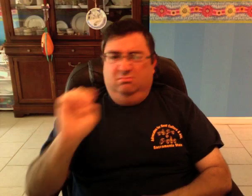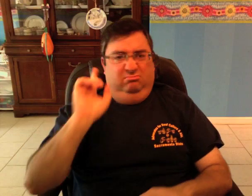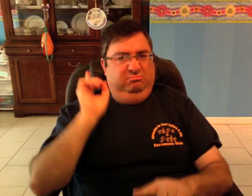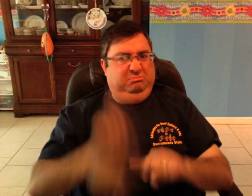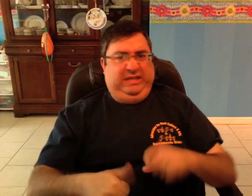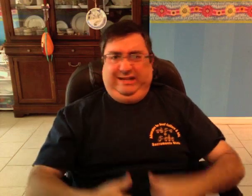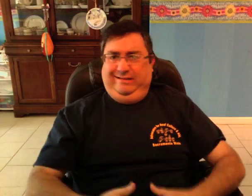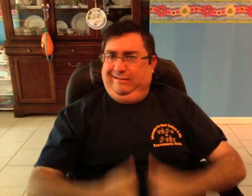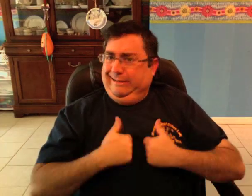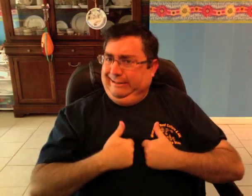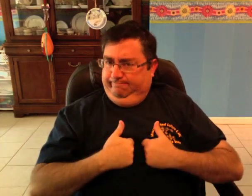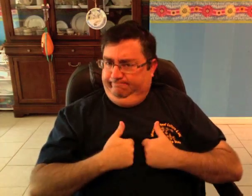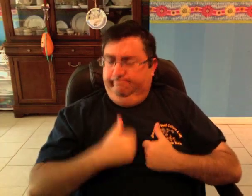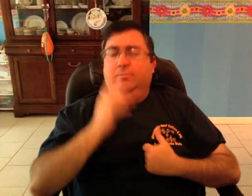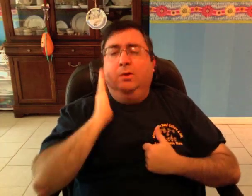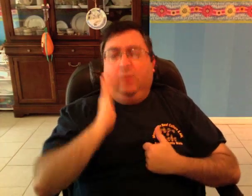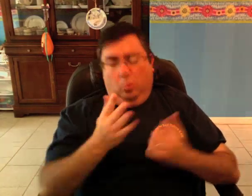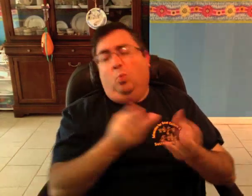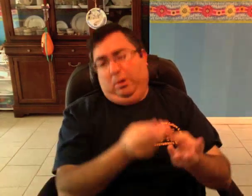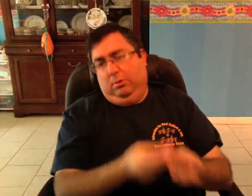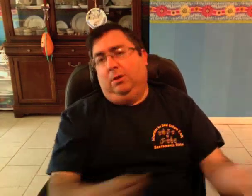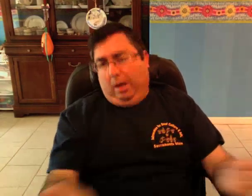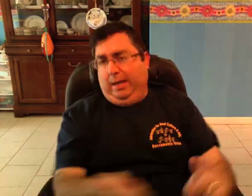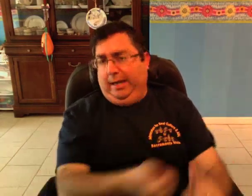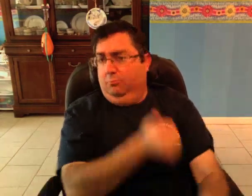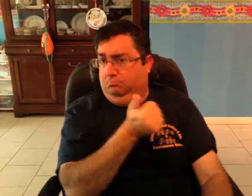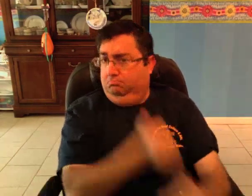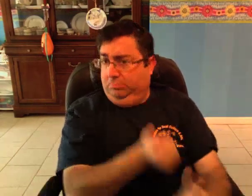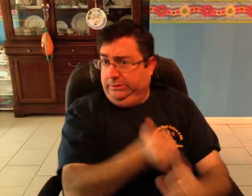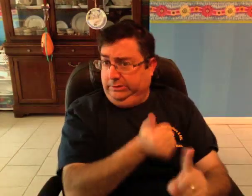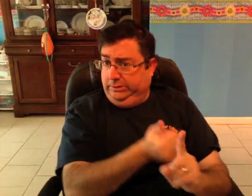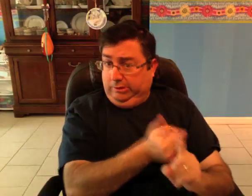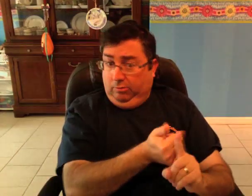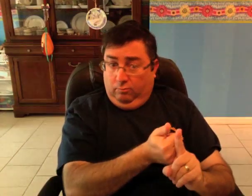it cannot live -- it will die out on its own.